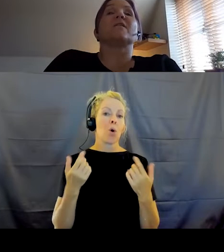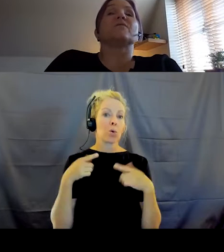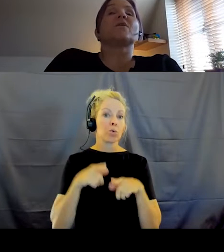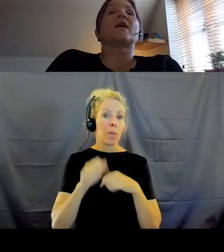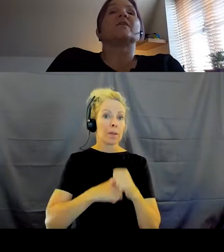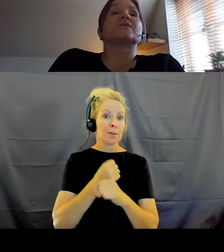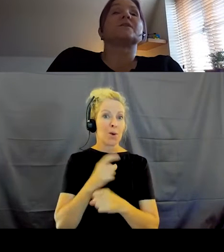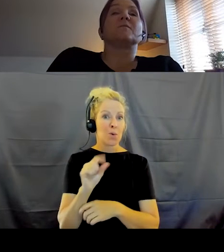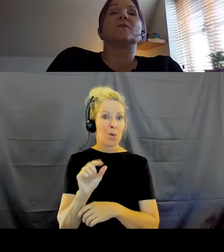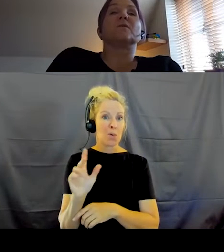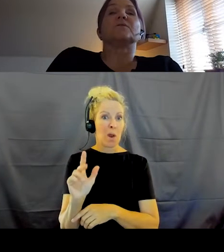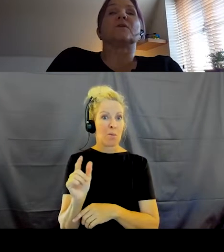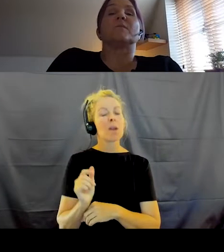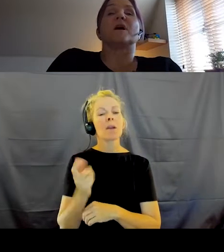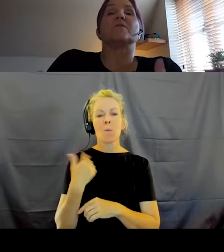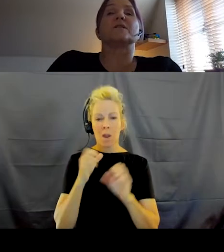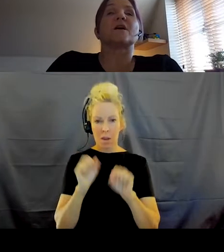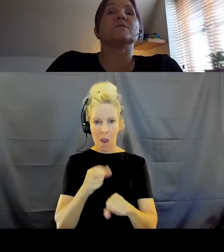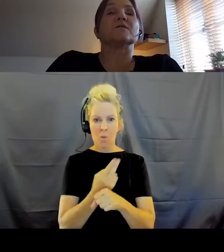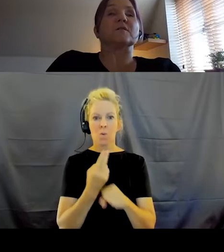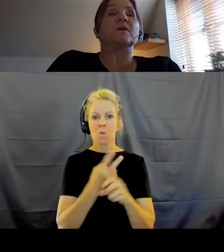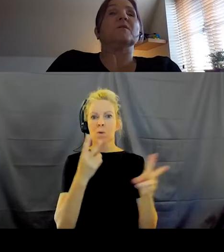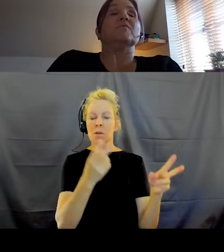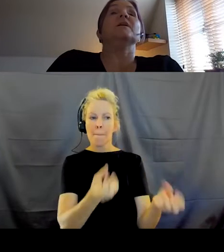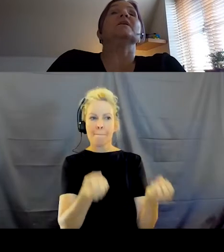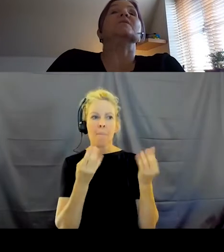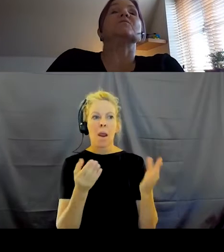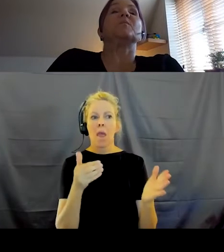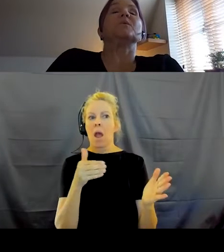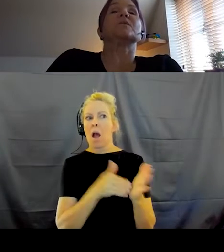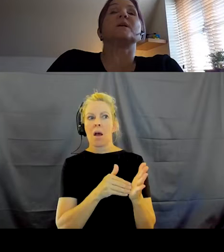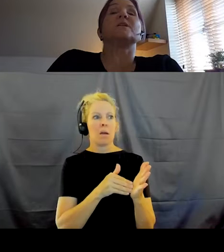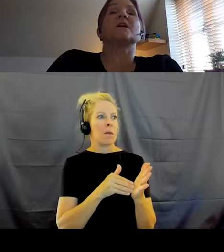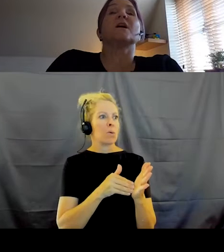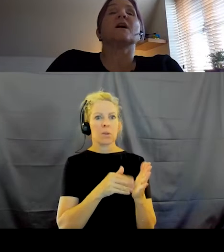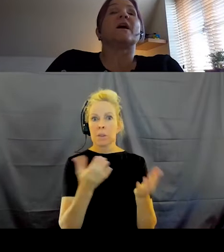the vocal characteristic models from hundreds, thousands, maybe even millions of peoples speech